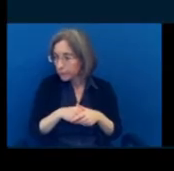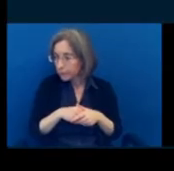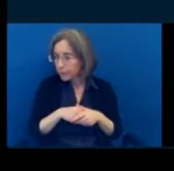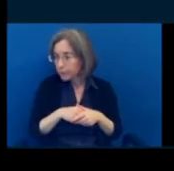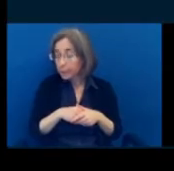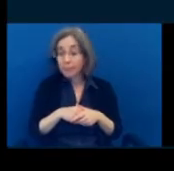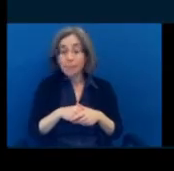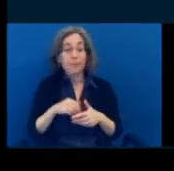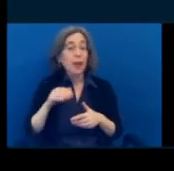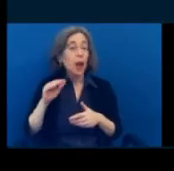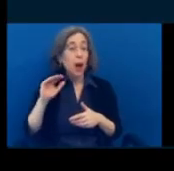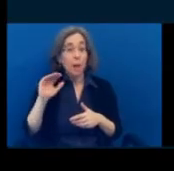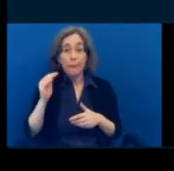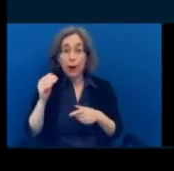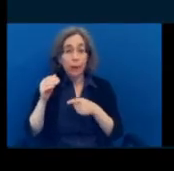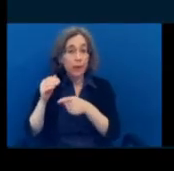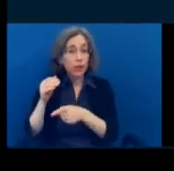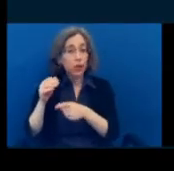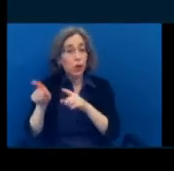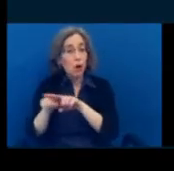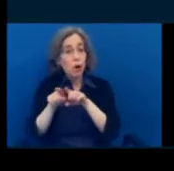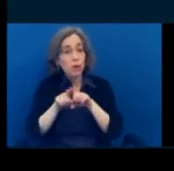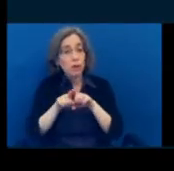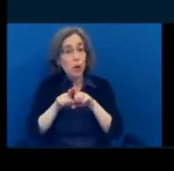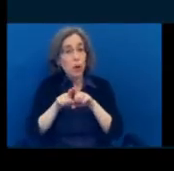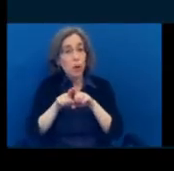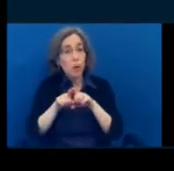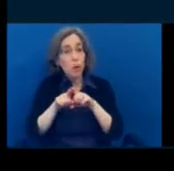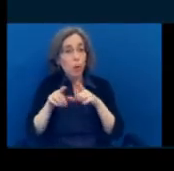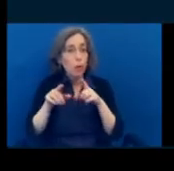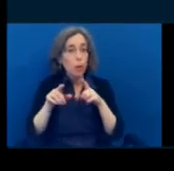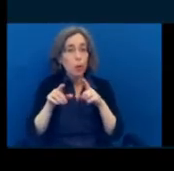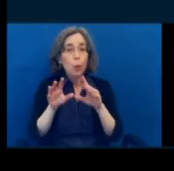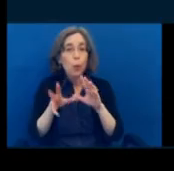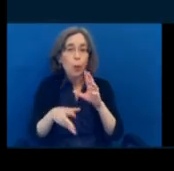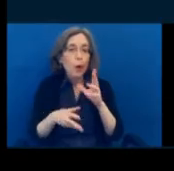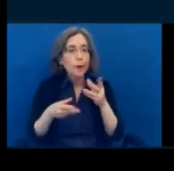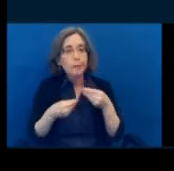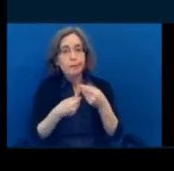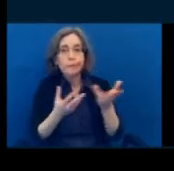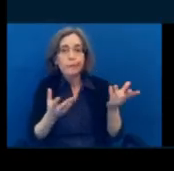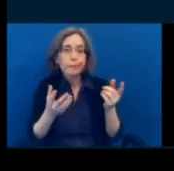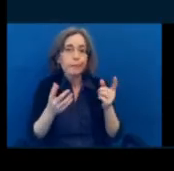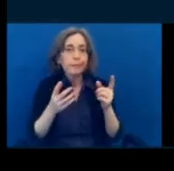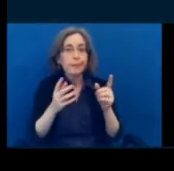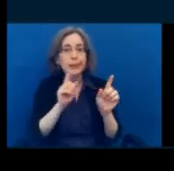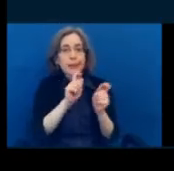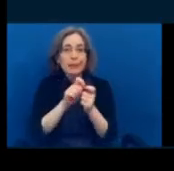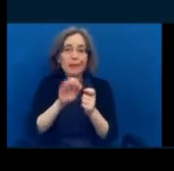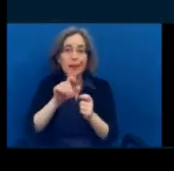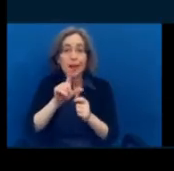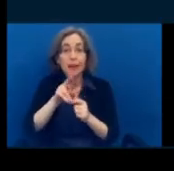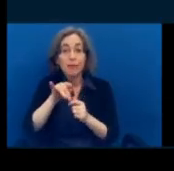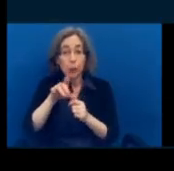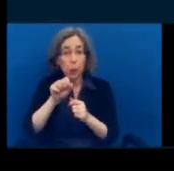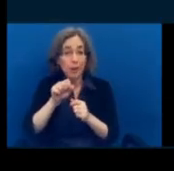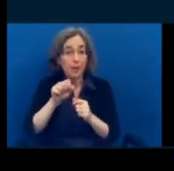PLACEMENT. SHE ALSO INTRODUCED DIFFERENT FLUIDS THAT YOU COULD BUY FOR EXTRA MONEY.